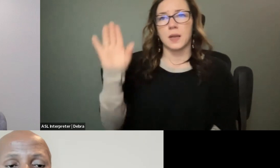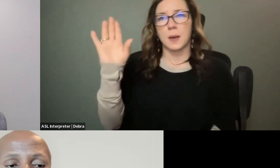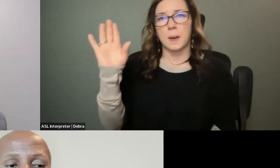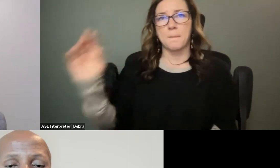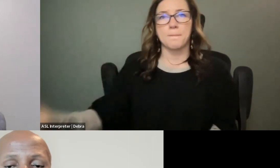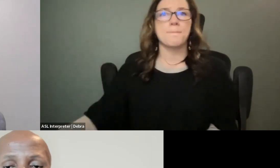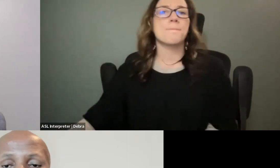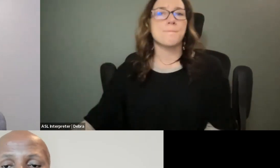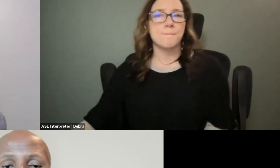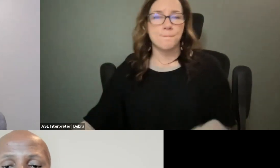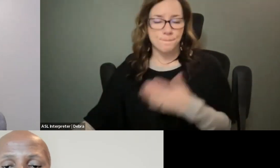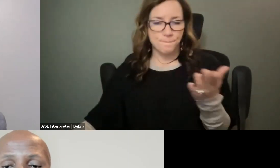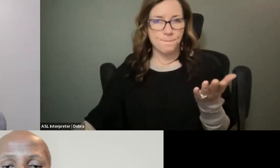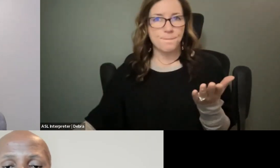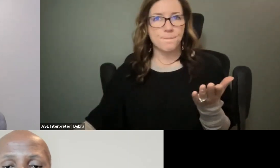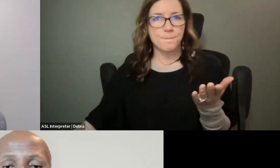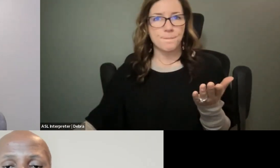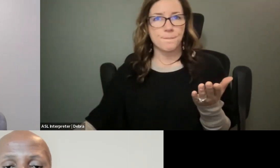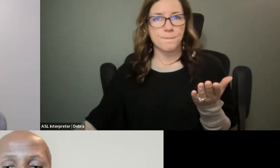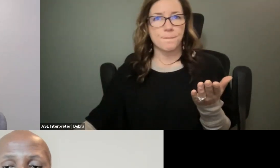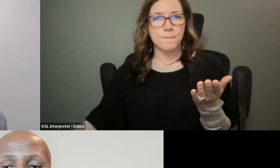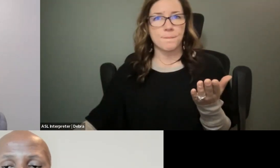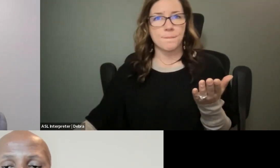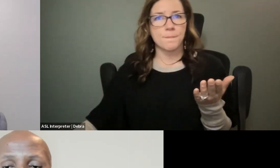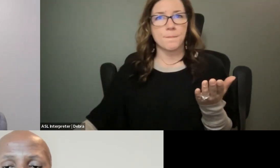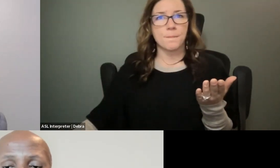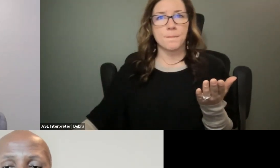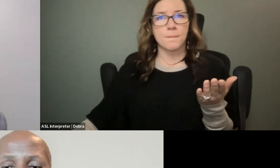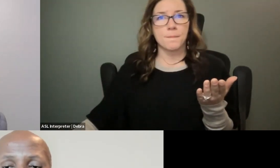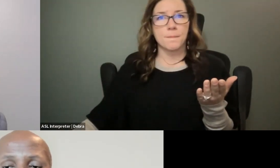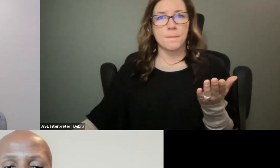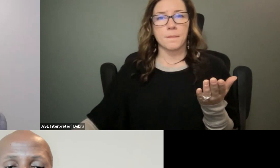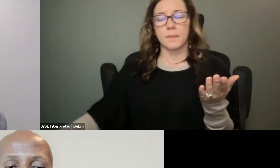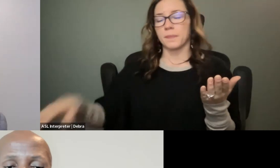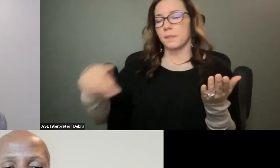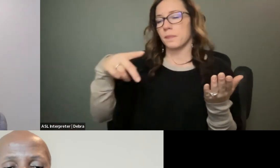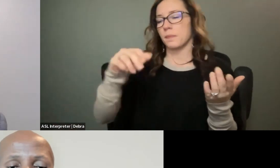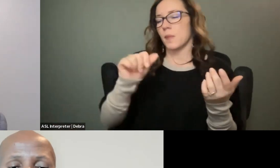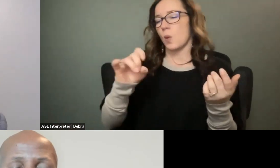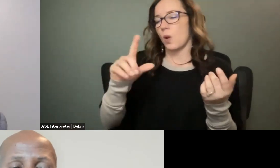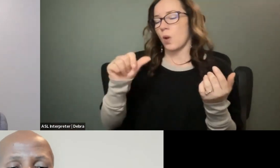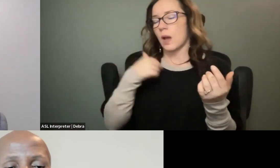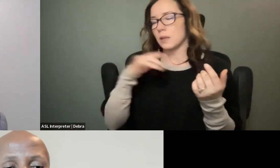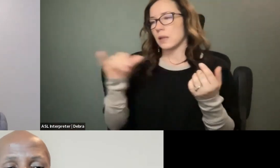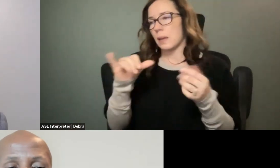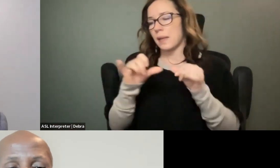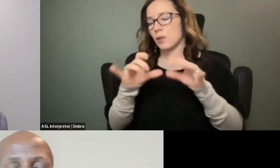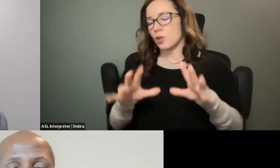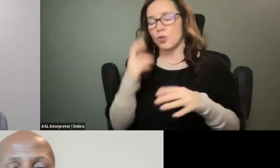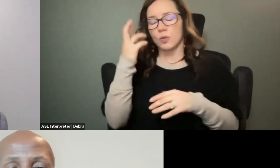yes please yeah oh hi so this is Paula I am the same also asked the question about the engineer the reason